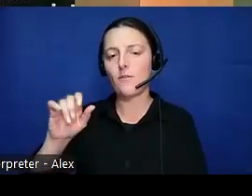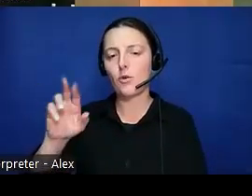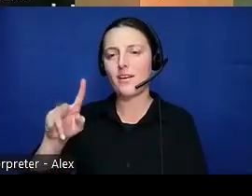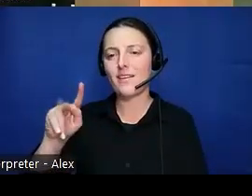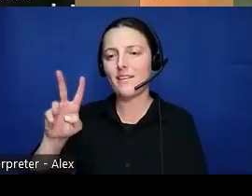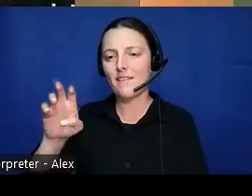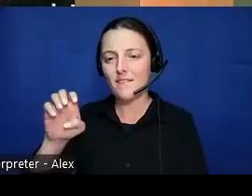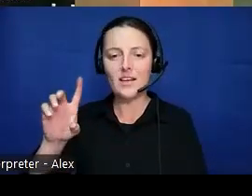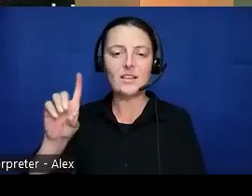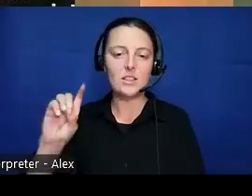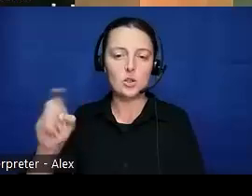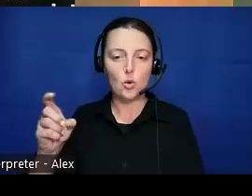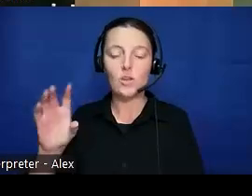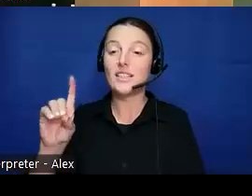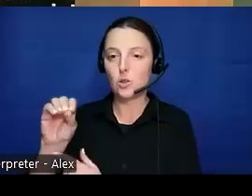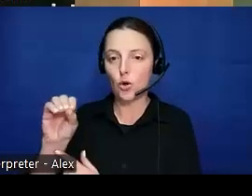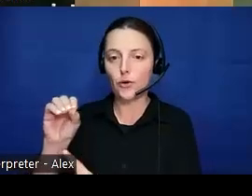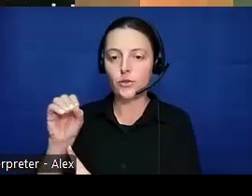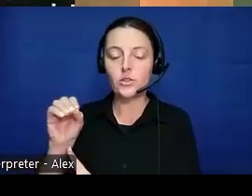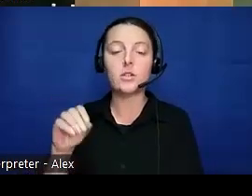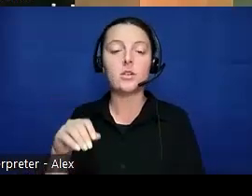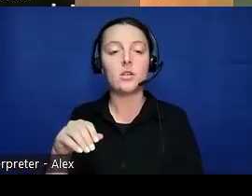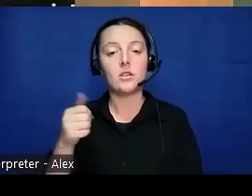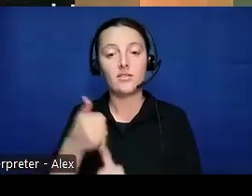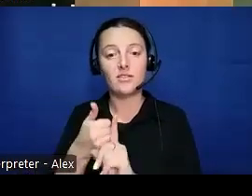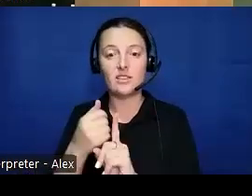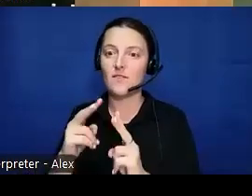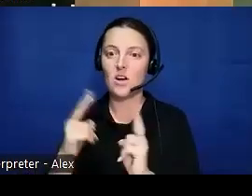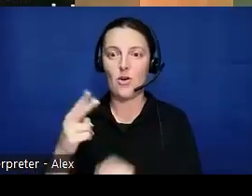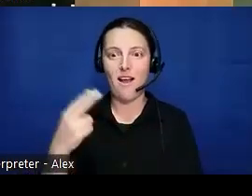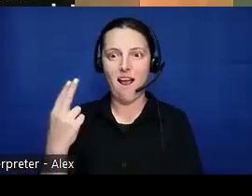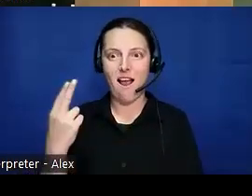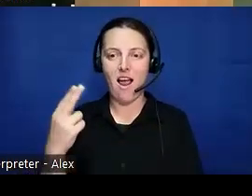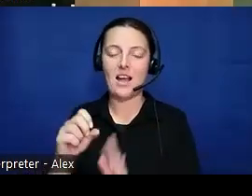is highly symptomatic. In fact, um you know if you might have remember like polyythemia vera